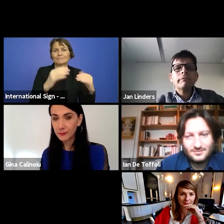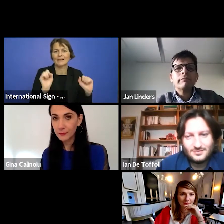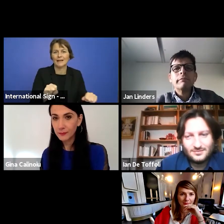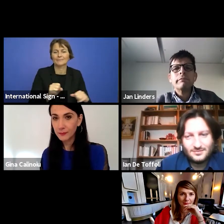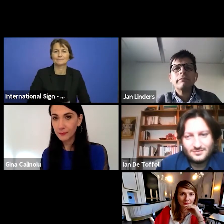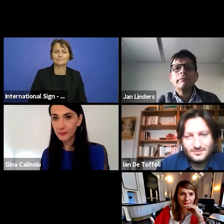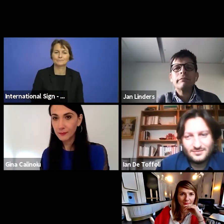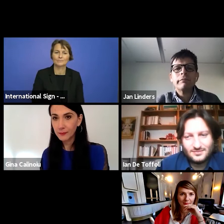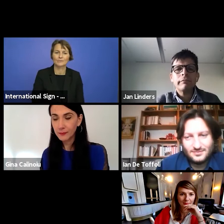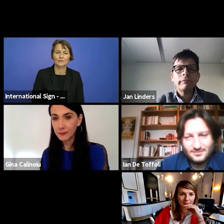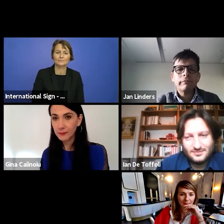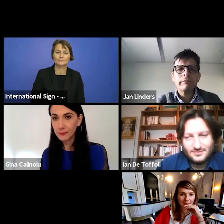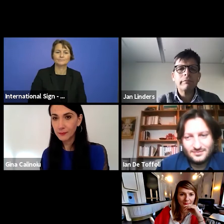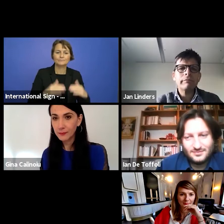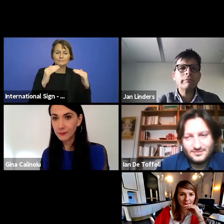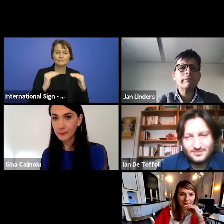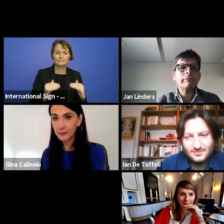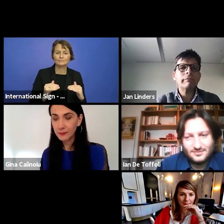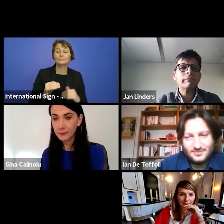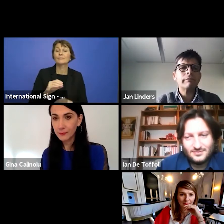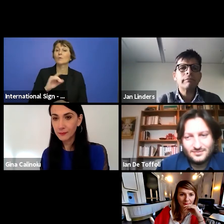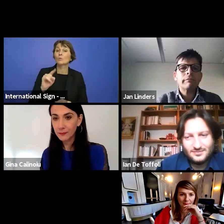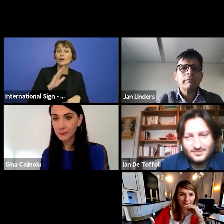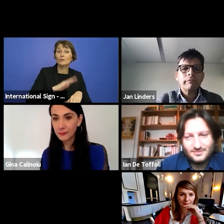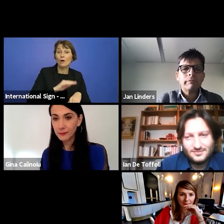We call to implement the European framework for working conditions